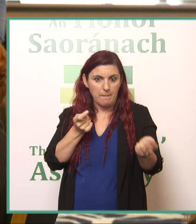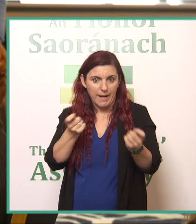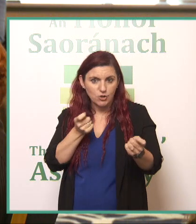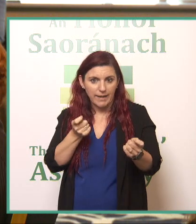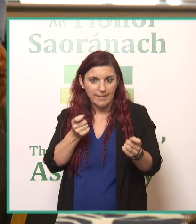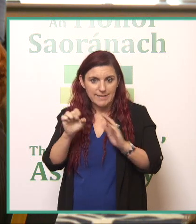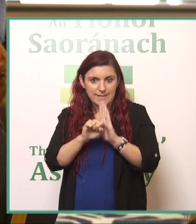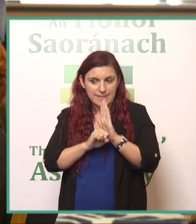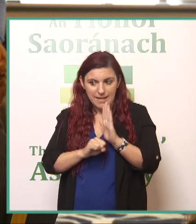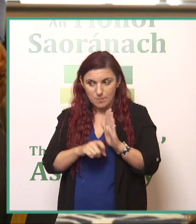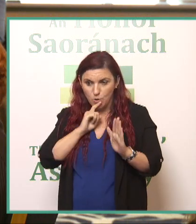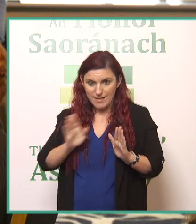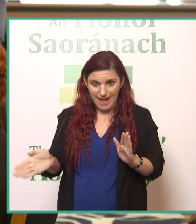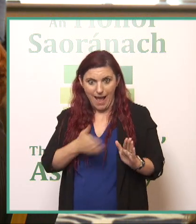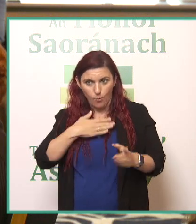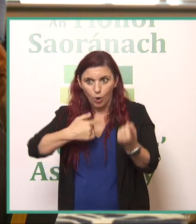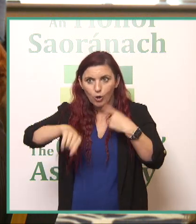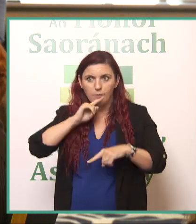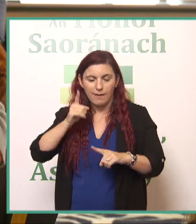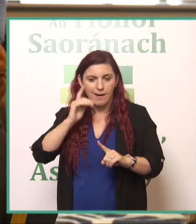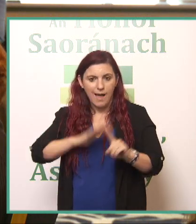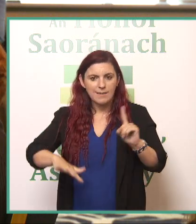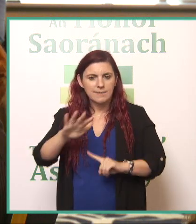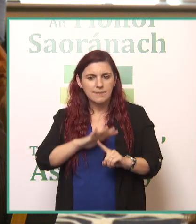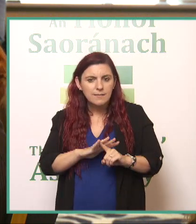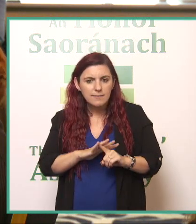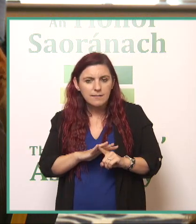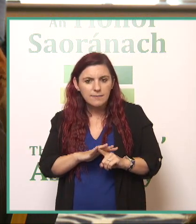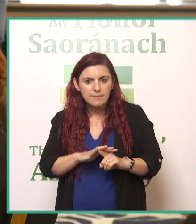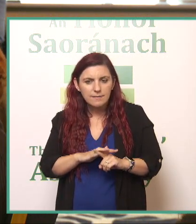it is our land the people of Ireland well I'm not Chris I just think you do not I'm just saying